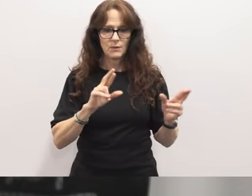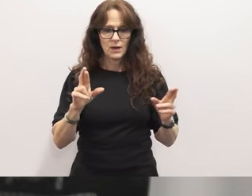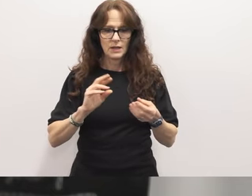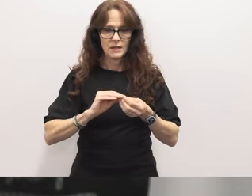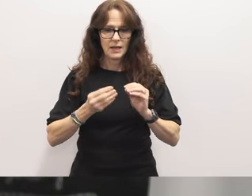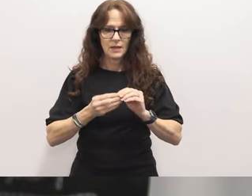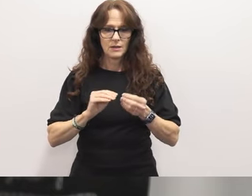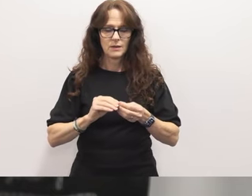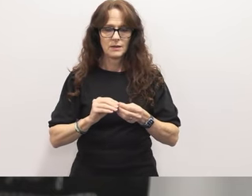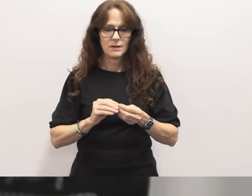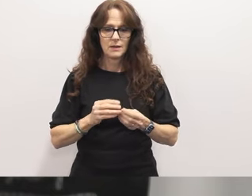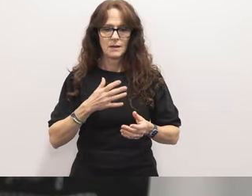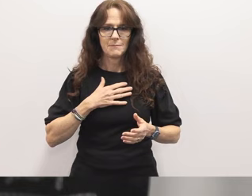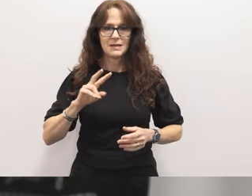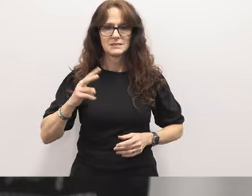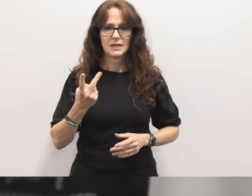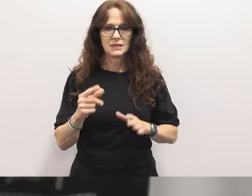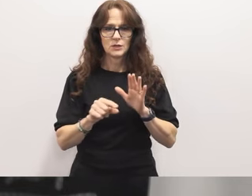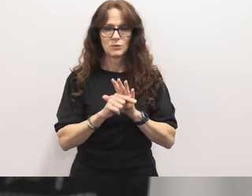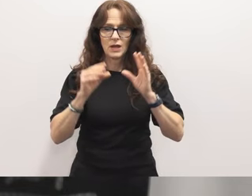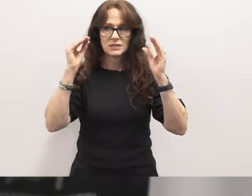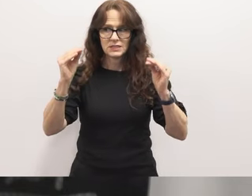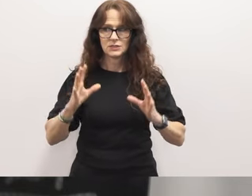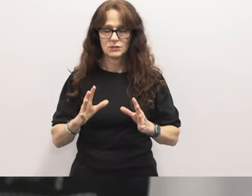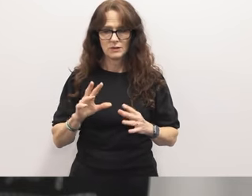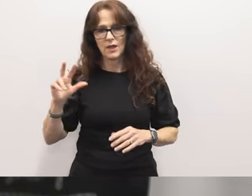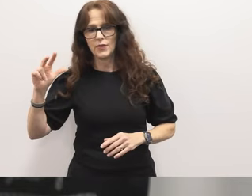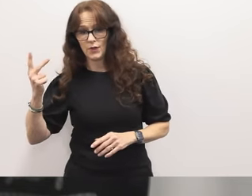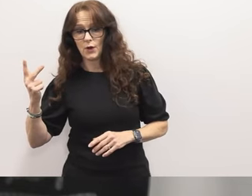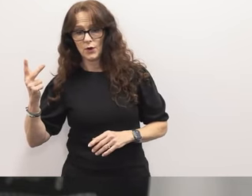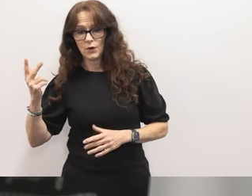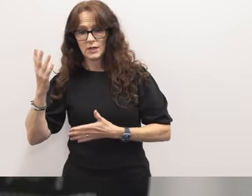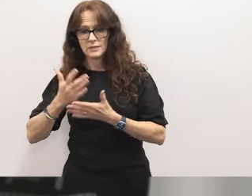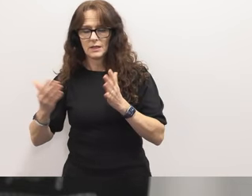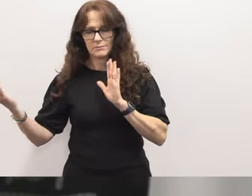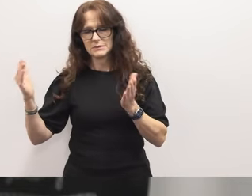'Cause we have the i-Ready data. And so my second grade teachers, and obviously third grade, we had some similar results.